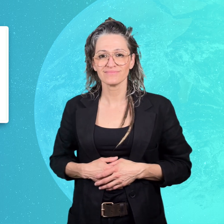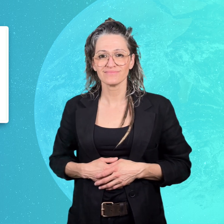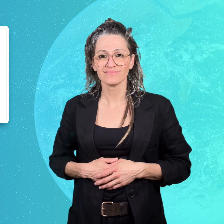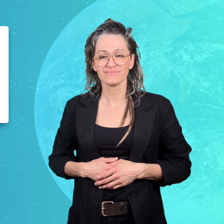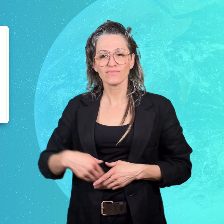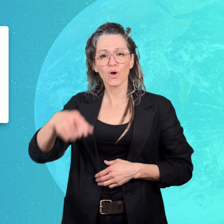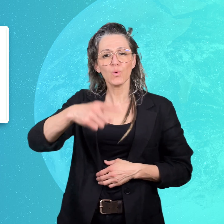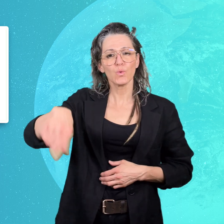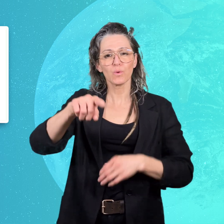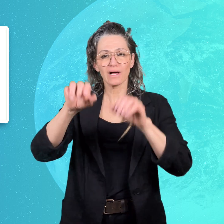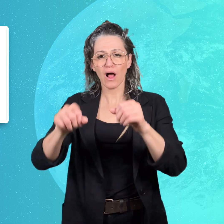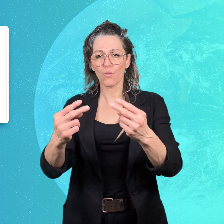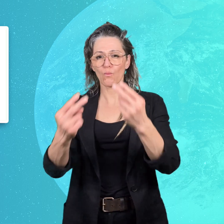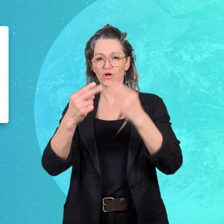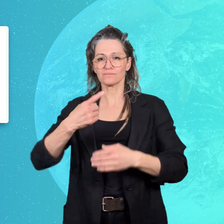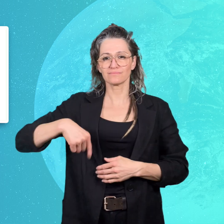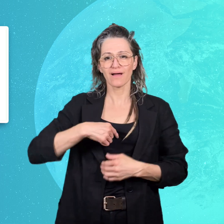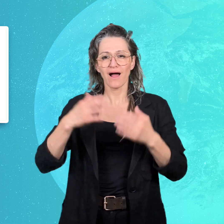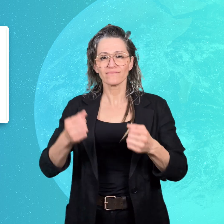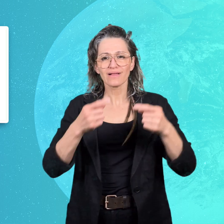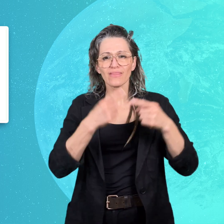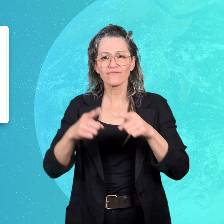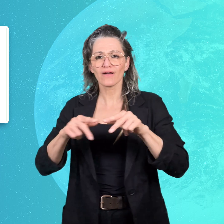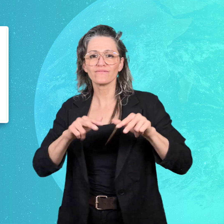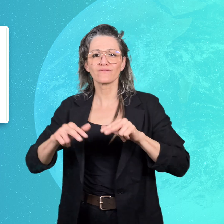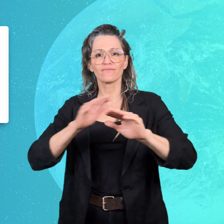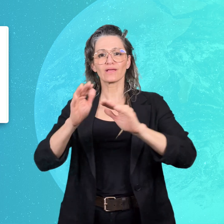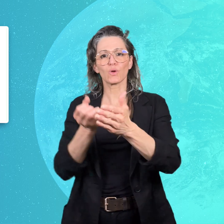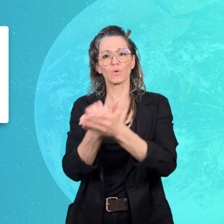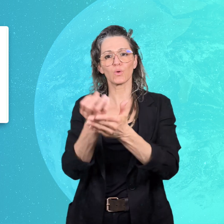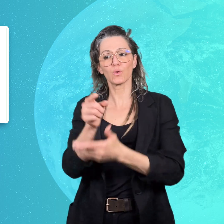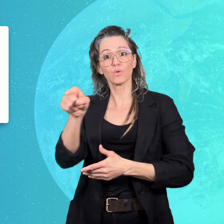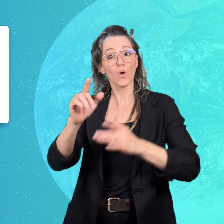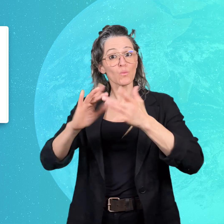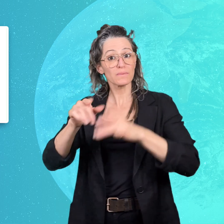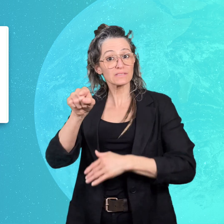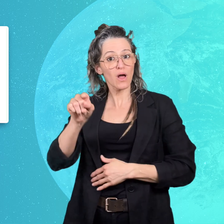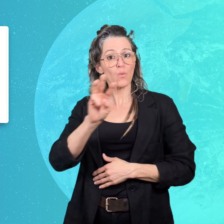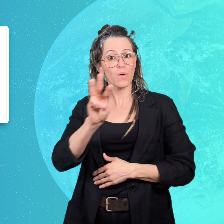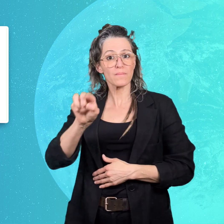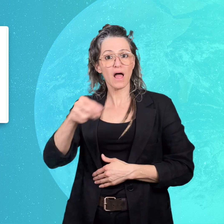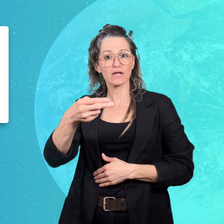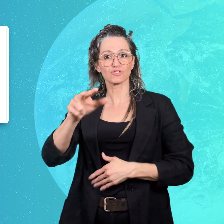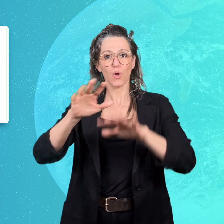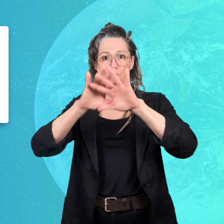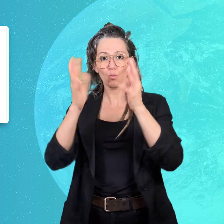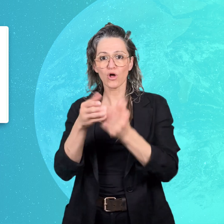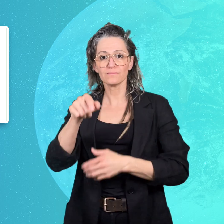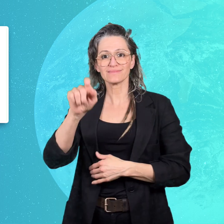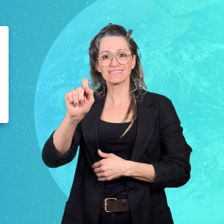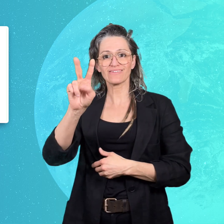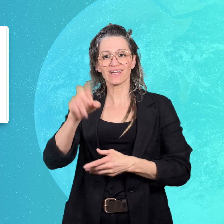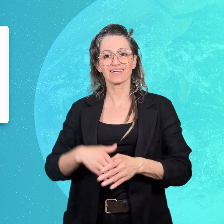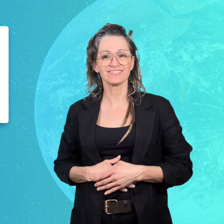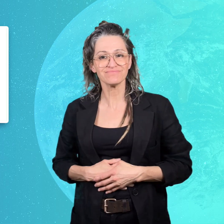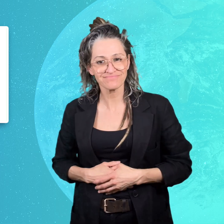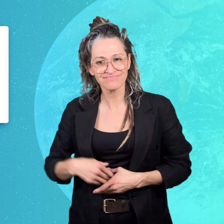You can watch all of our videos at www.h3world.tv.